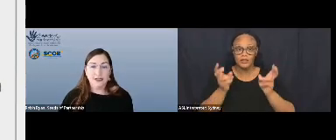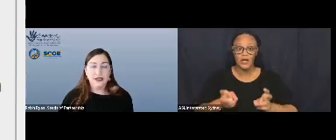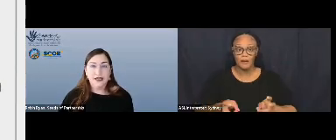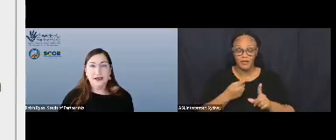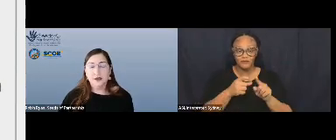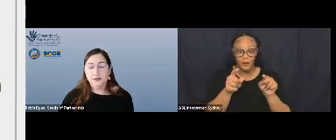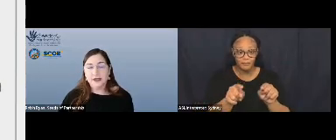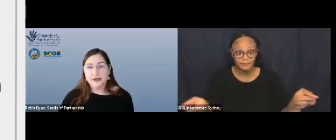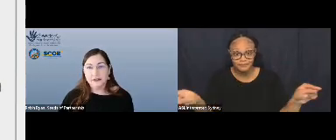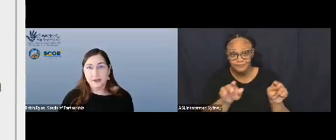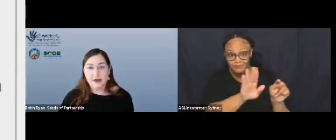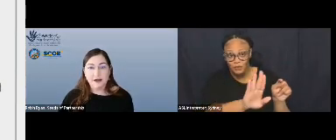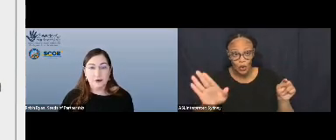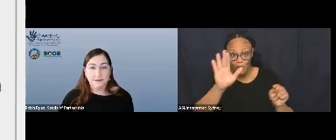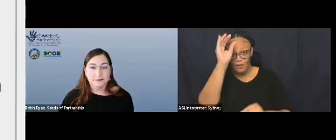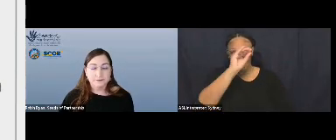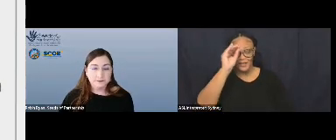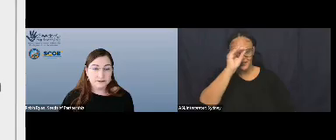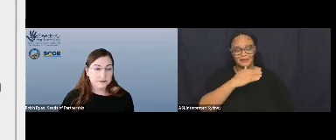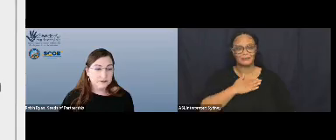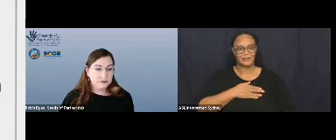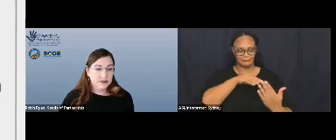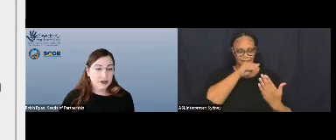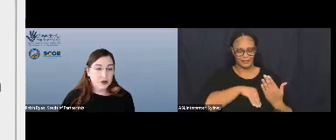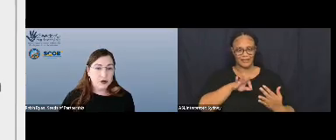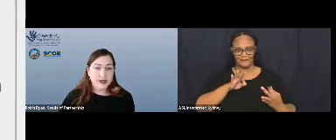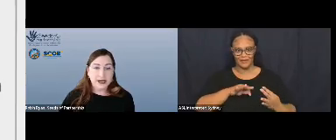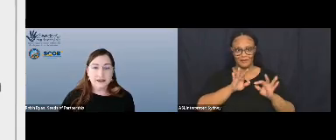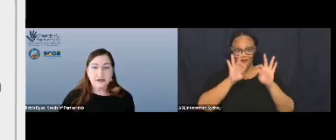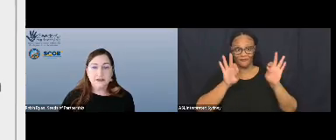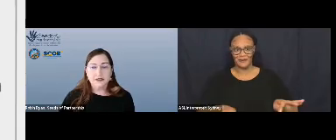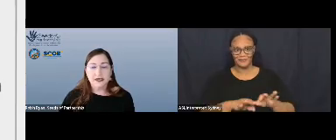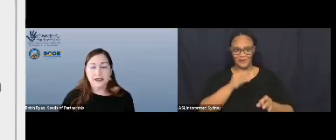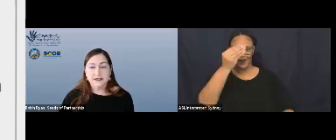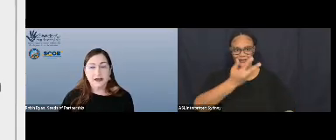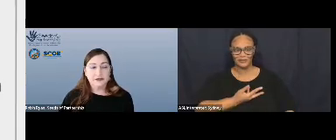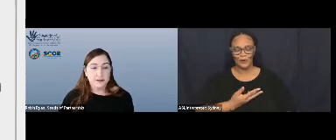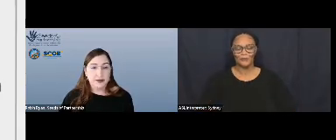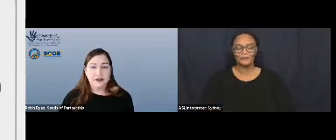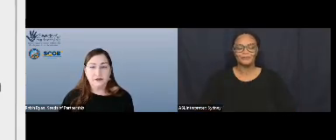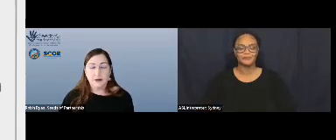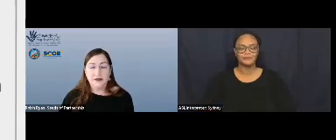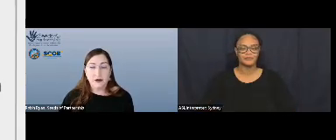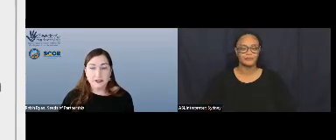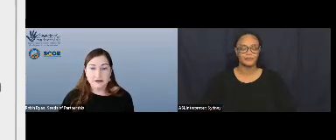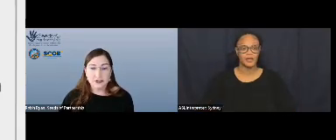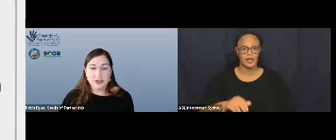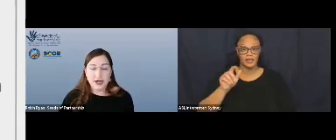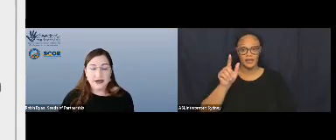recording and completing the feedback form. We're adding the link to that feedback form now into the